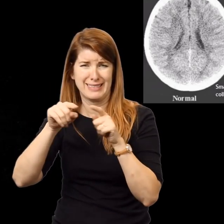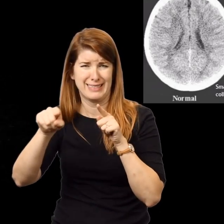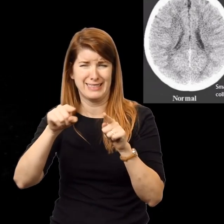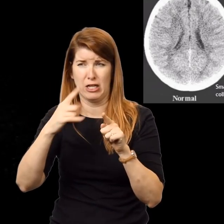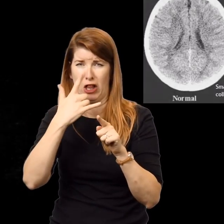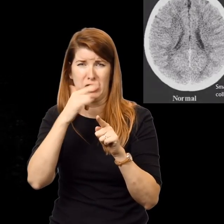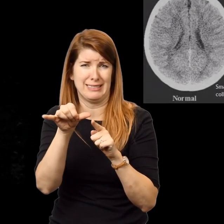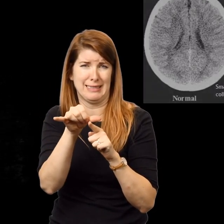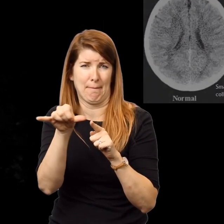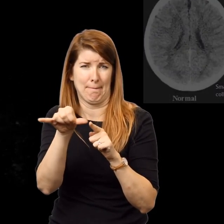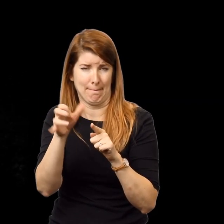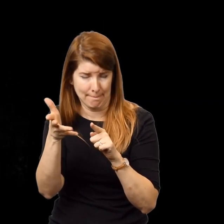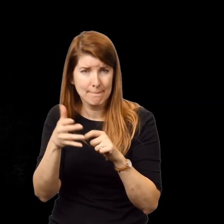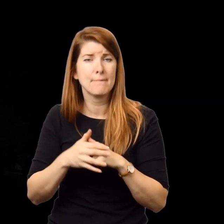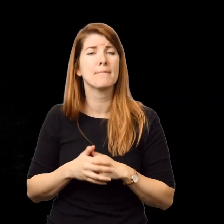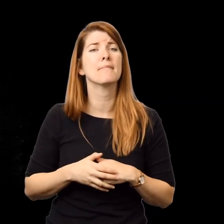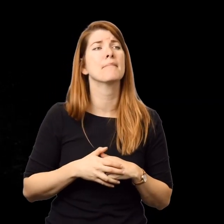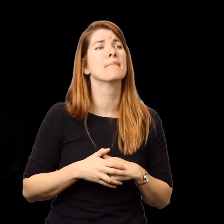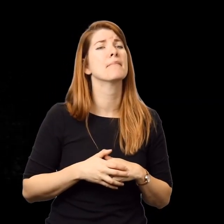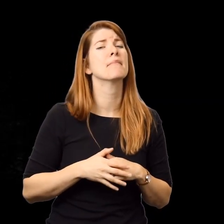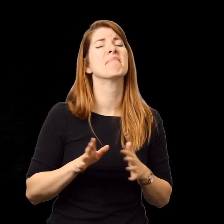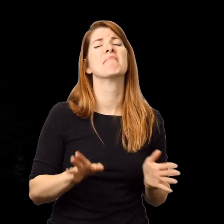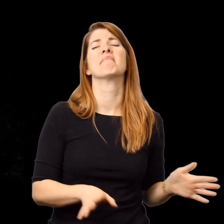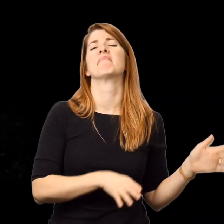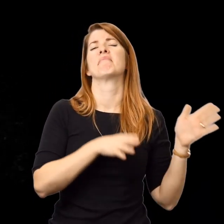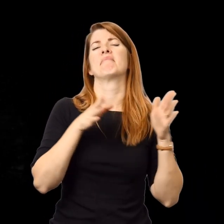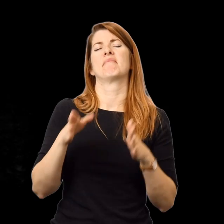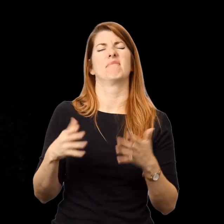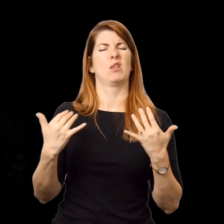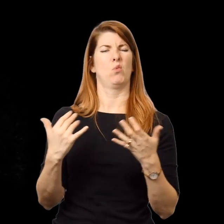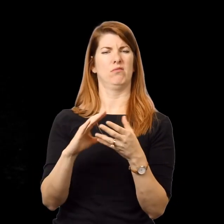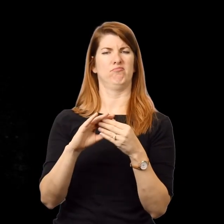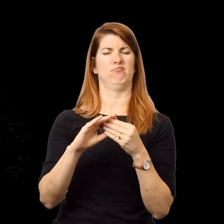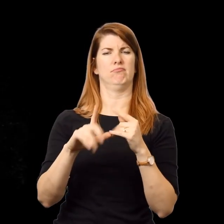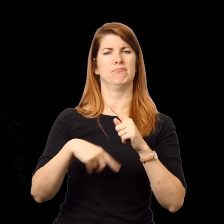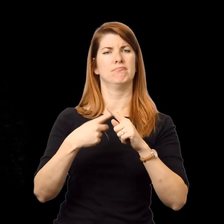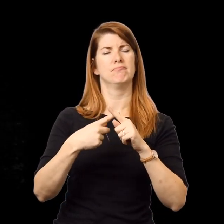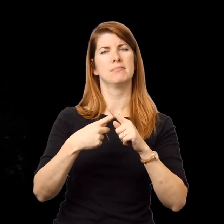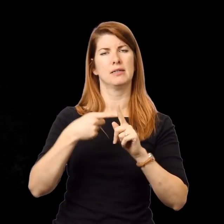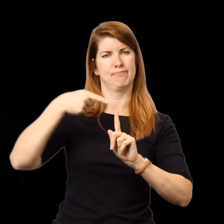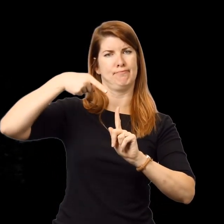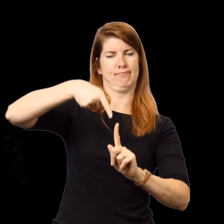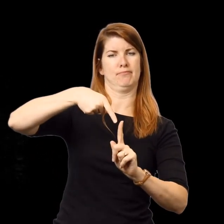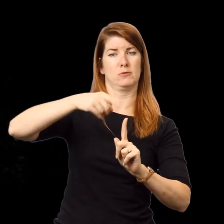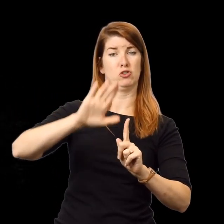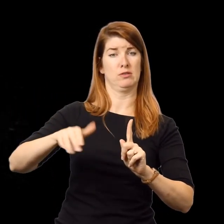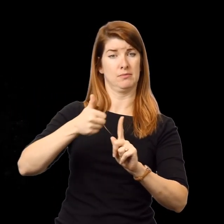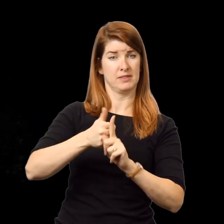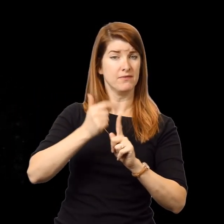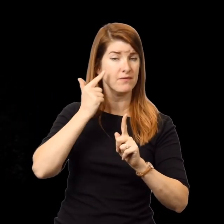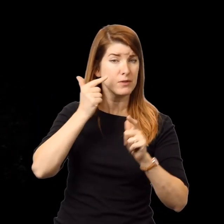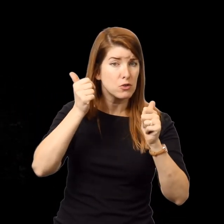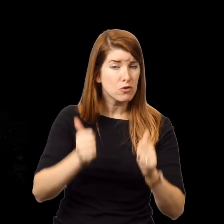So, I want to talk more about specifically about children with hearing loss